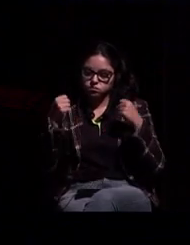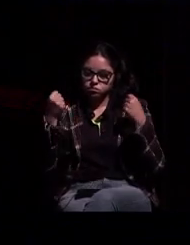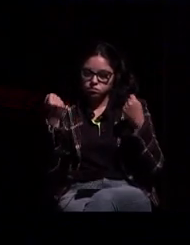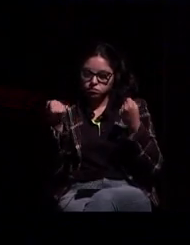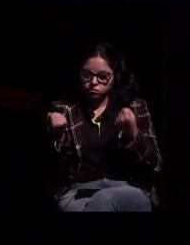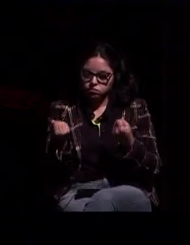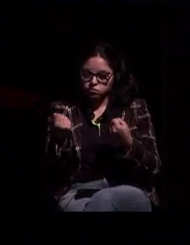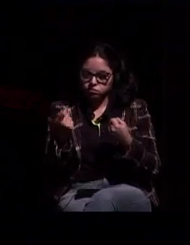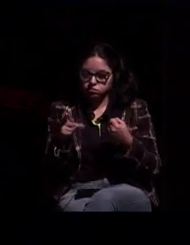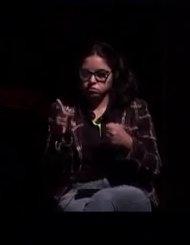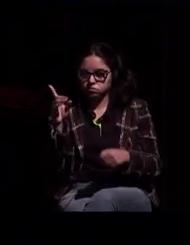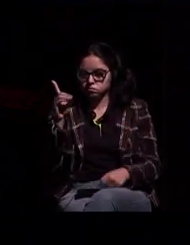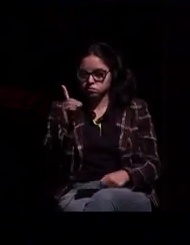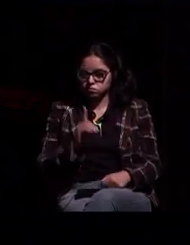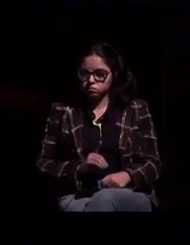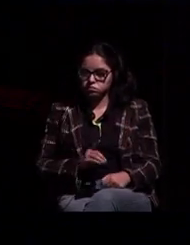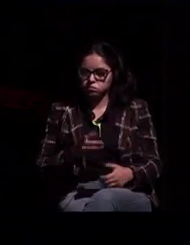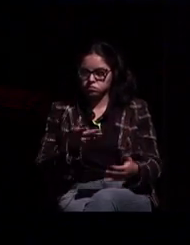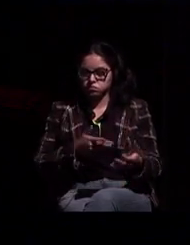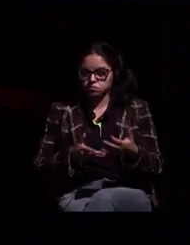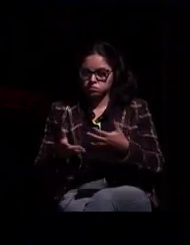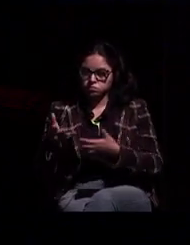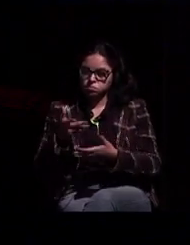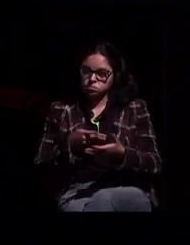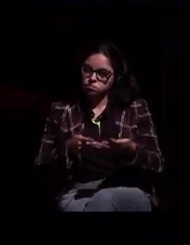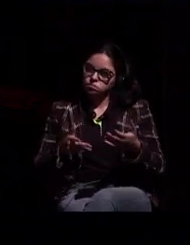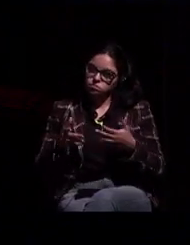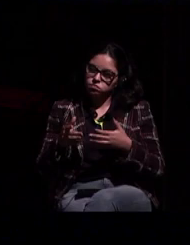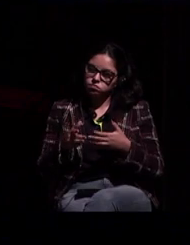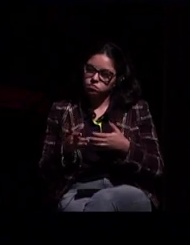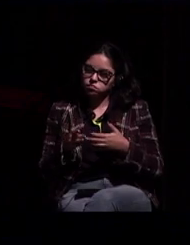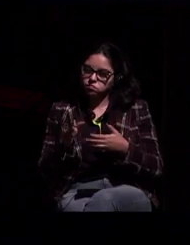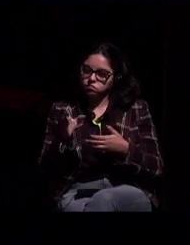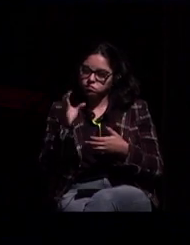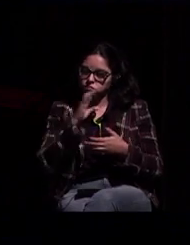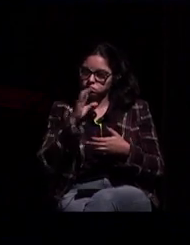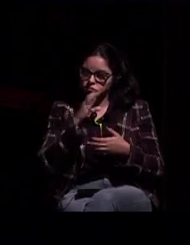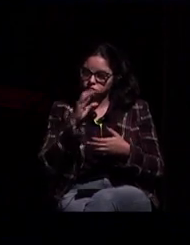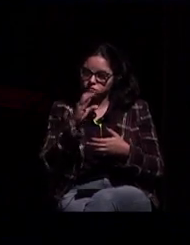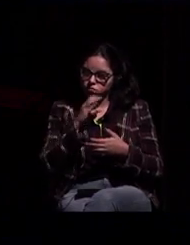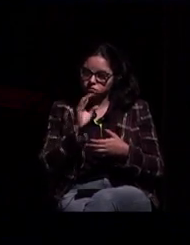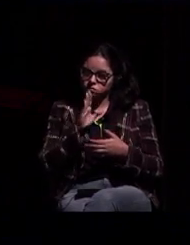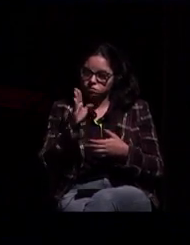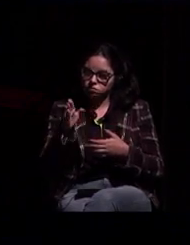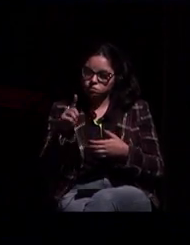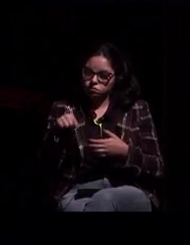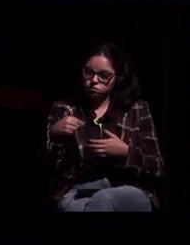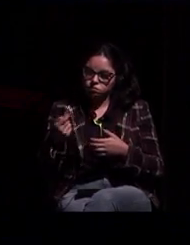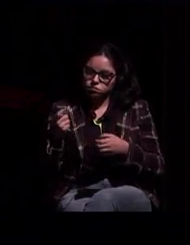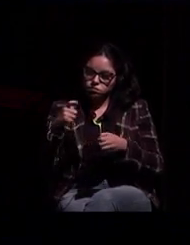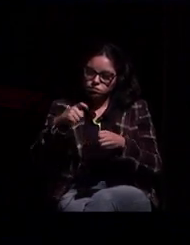and accept work for salaries that are lower